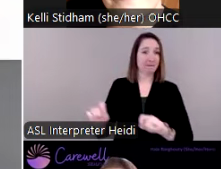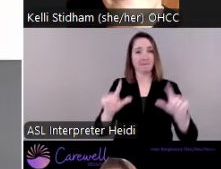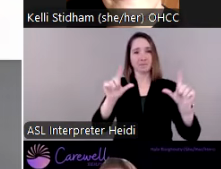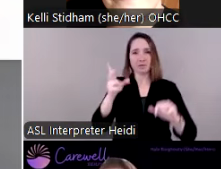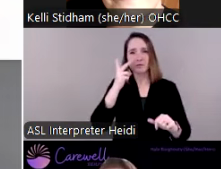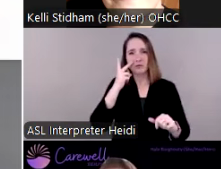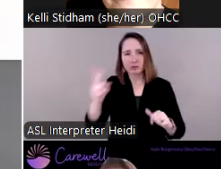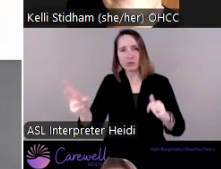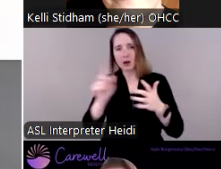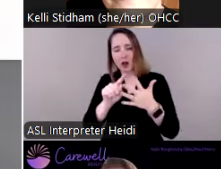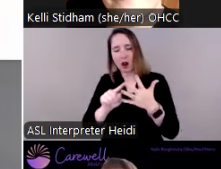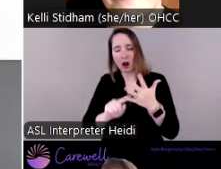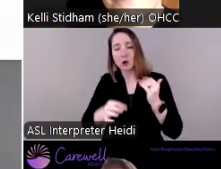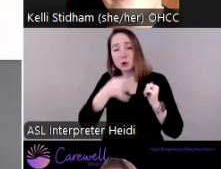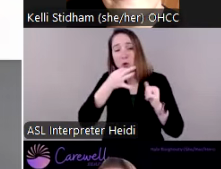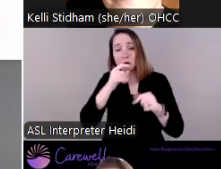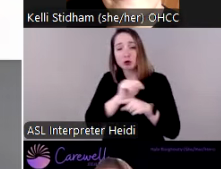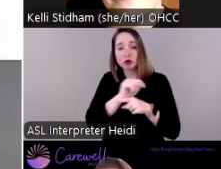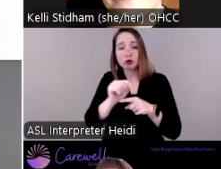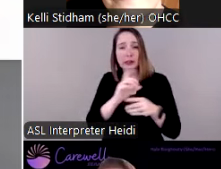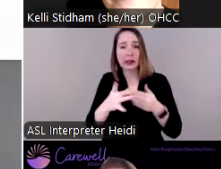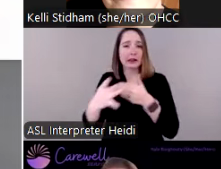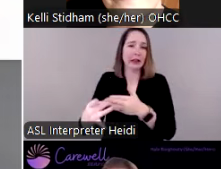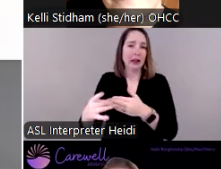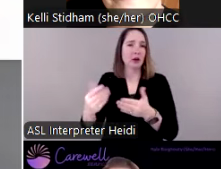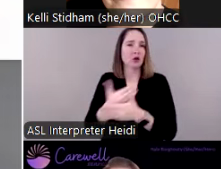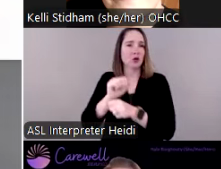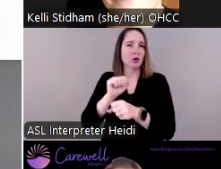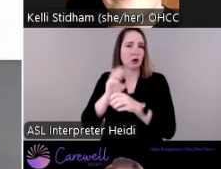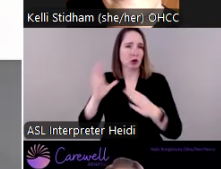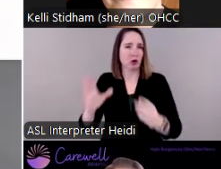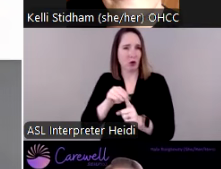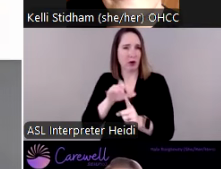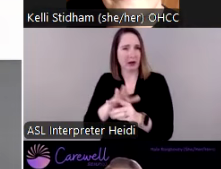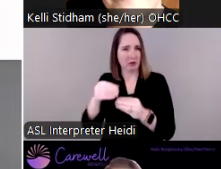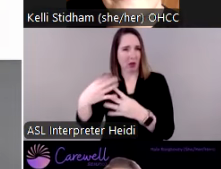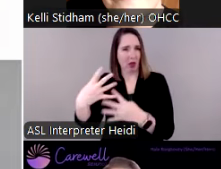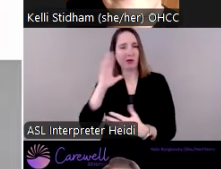of the upcoming trainer le new worker